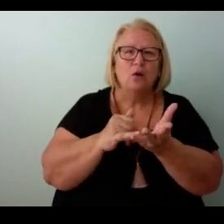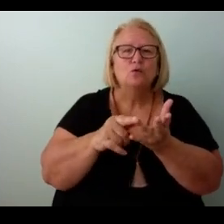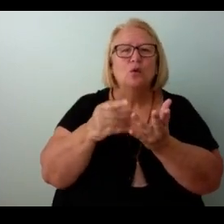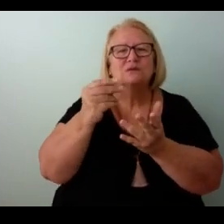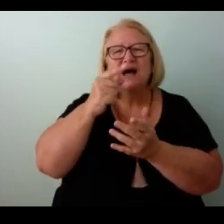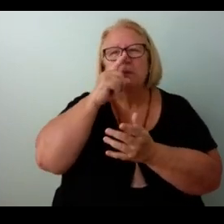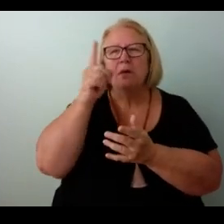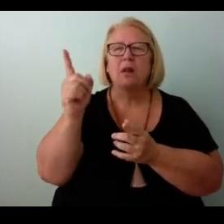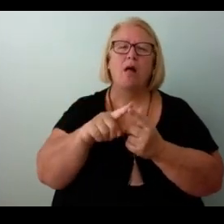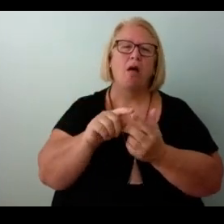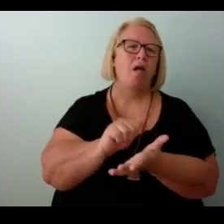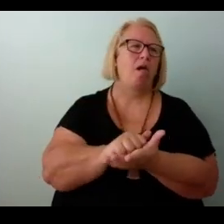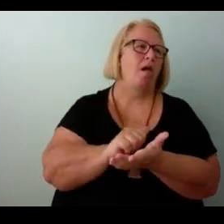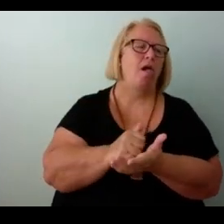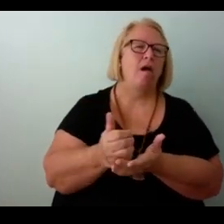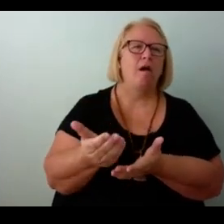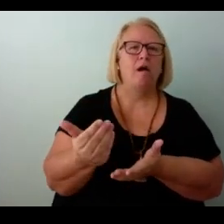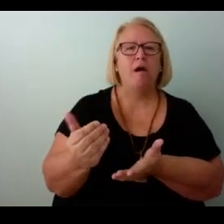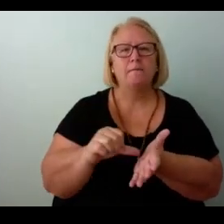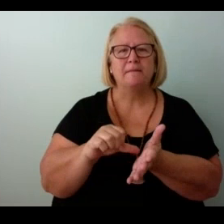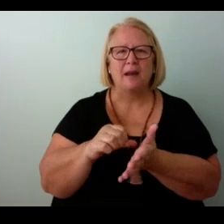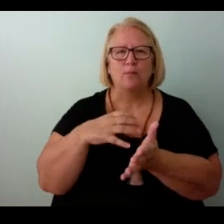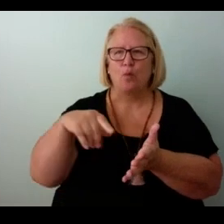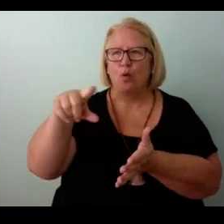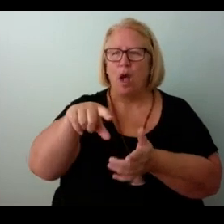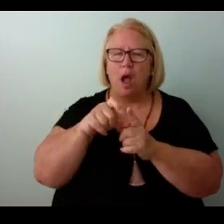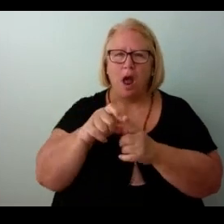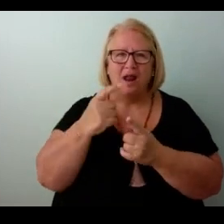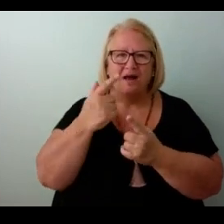We actually had a question around that too, Paul.